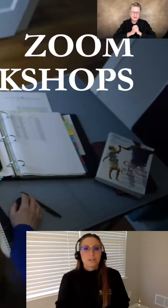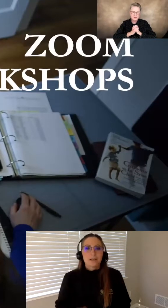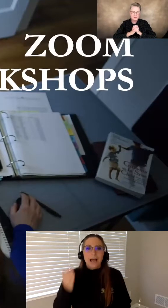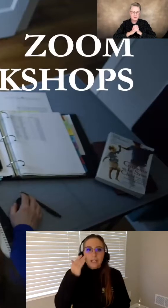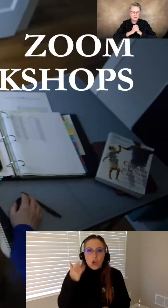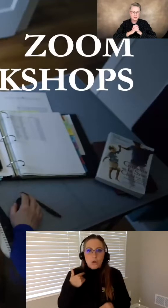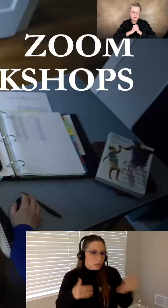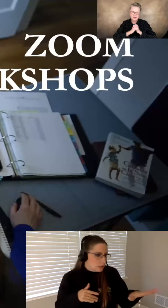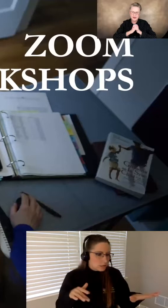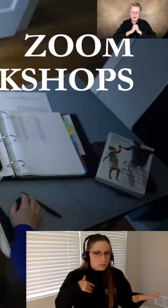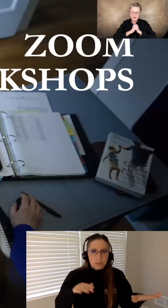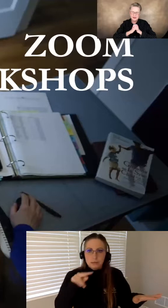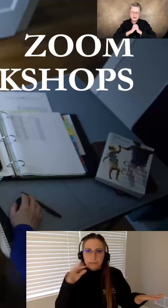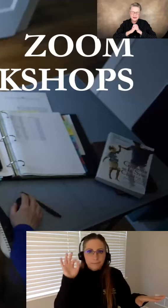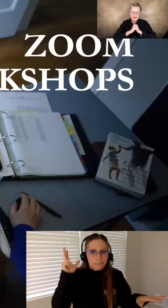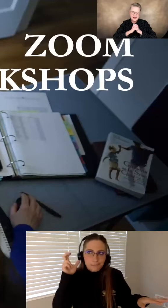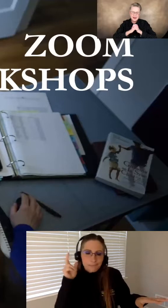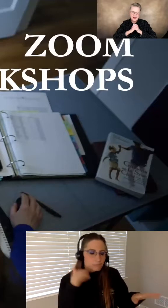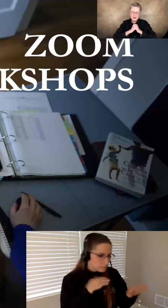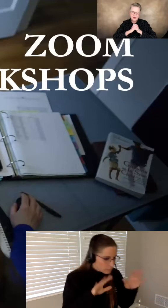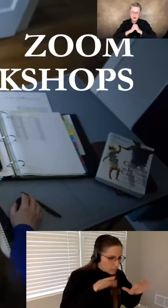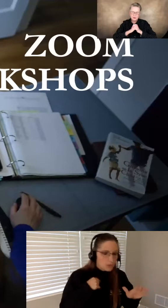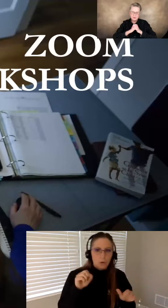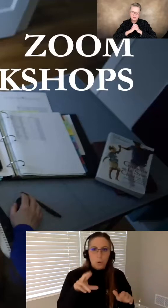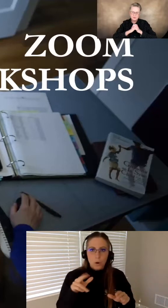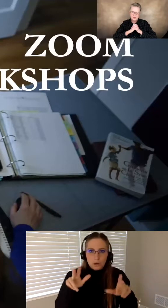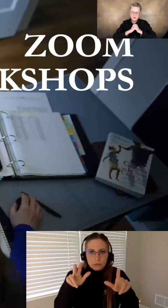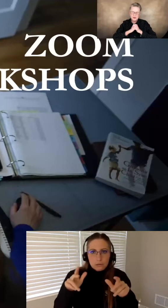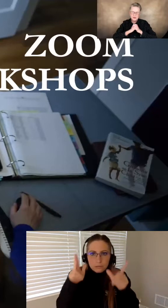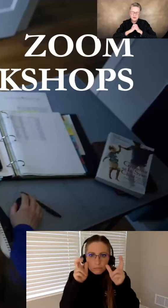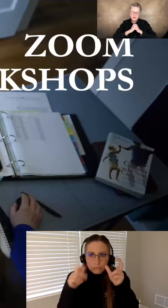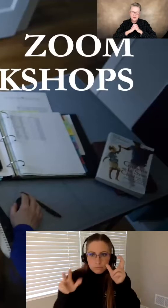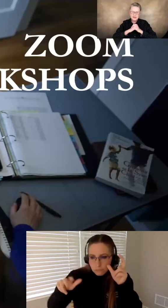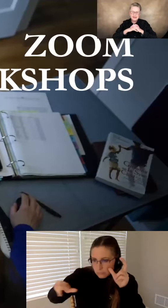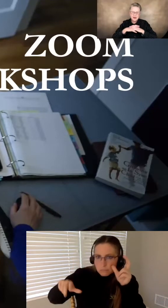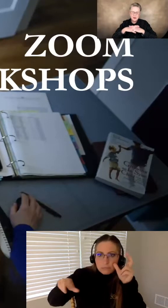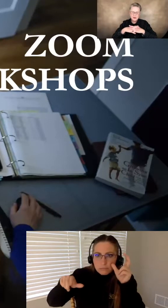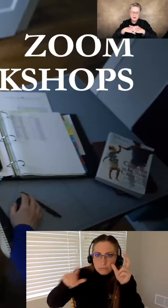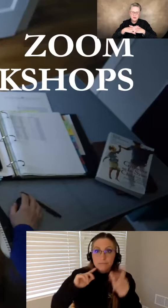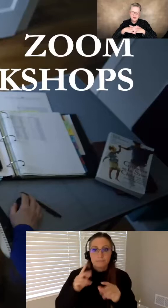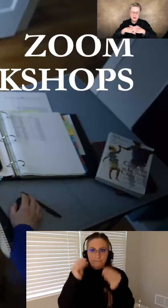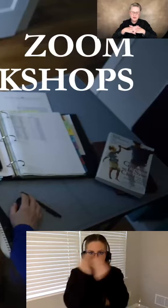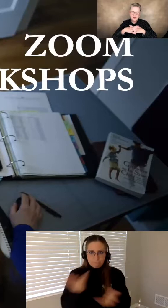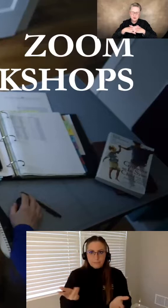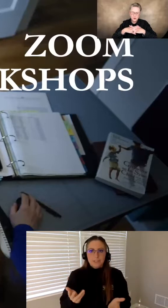and we do all sorts of things and um I'm going to tell you a little bit of a story